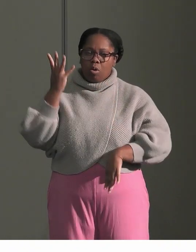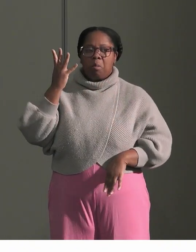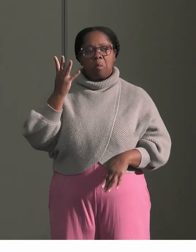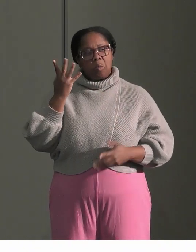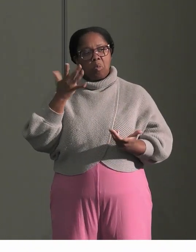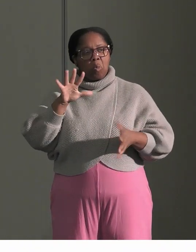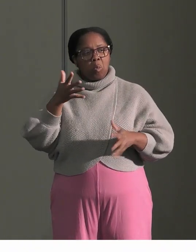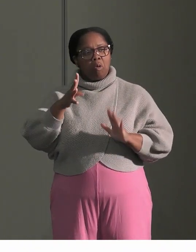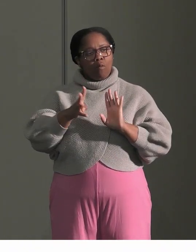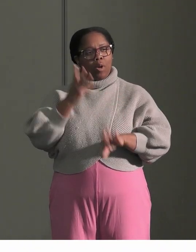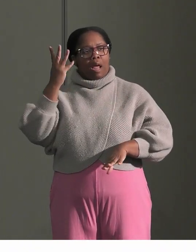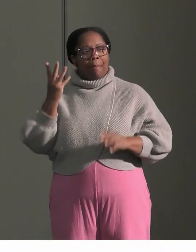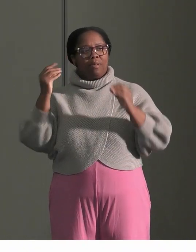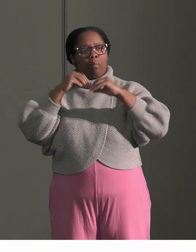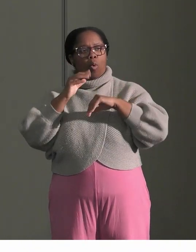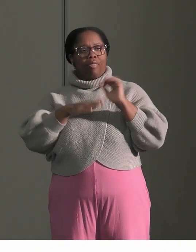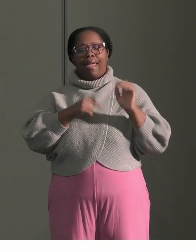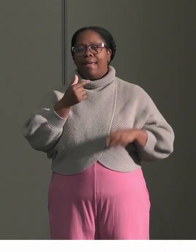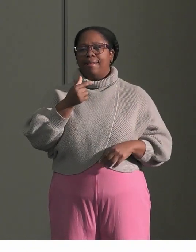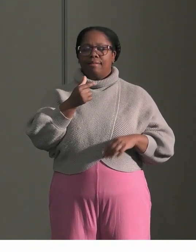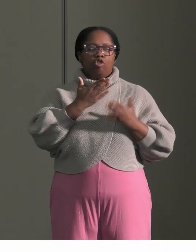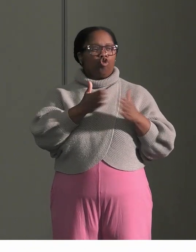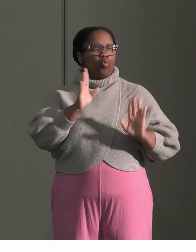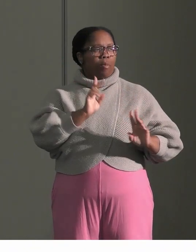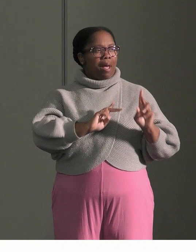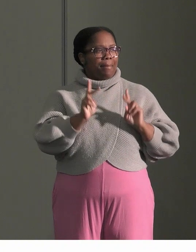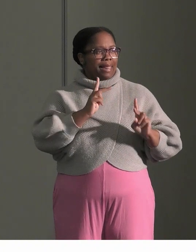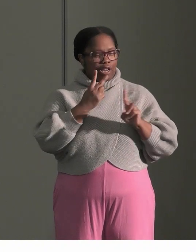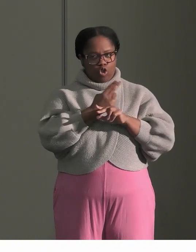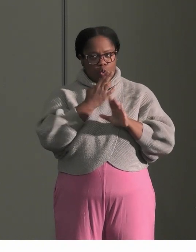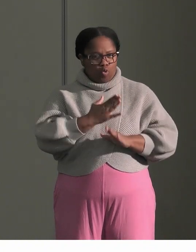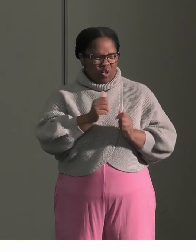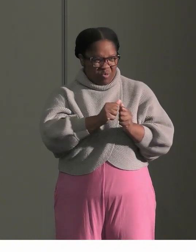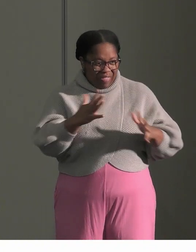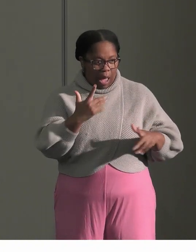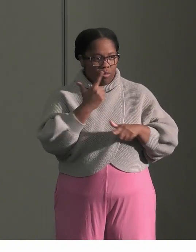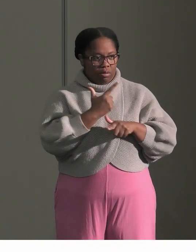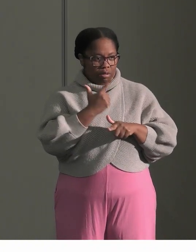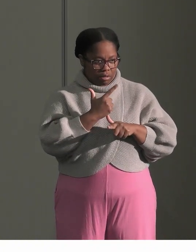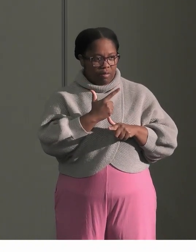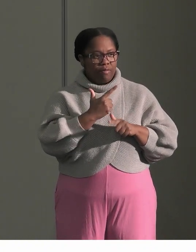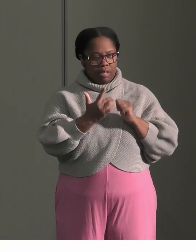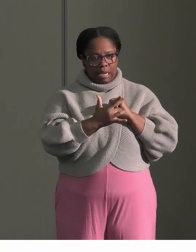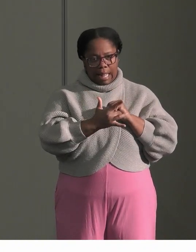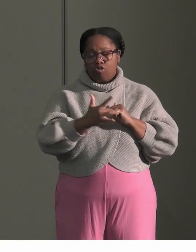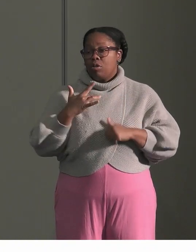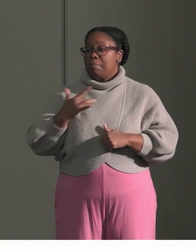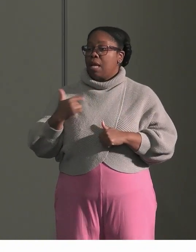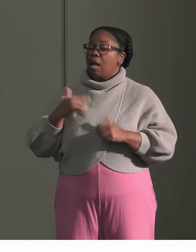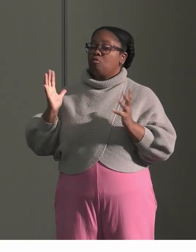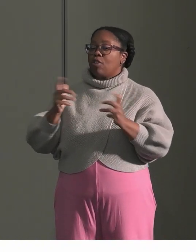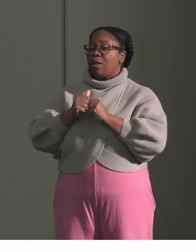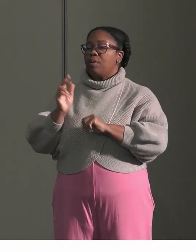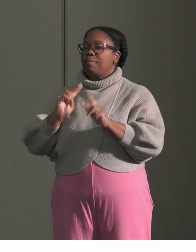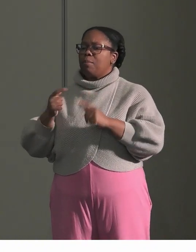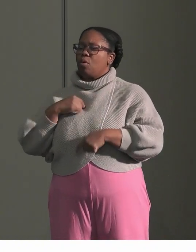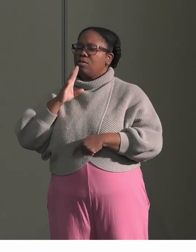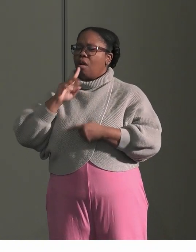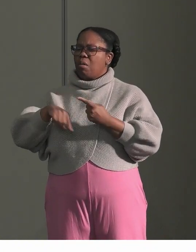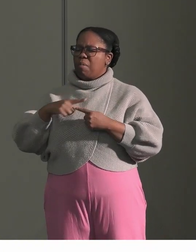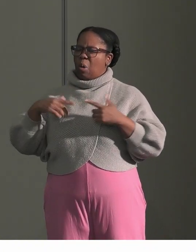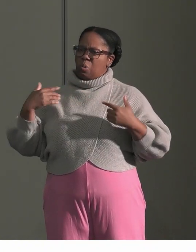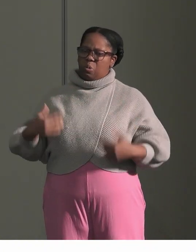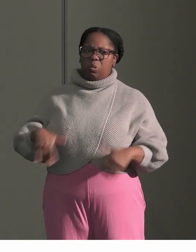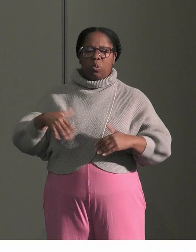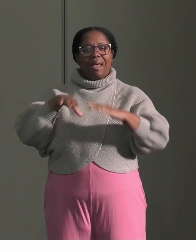findings as the gene pop users. I chat with folks and talk about how dense accessibility research